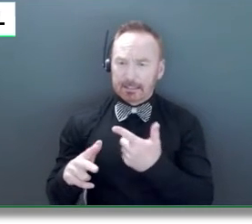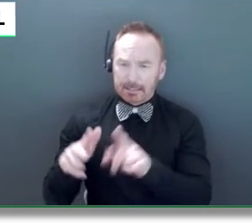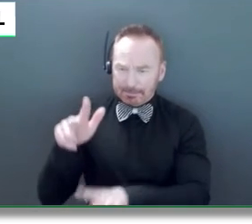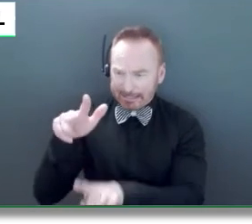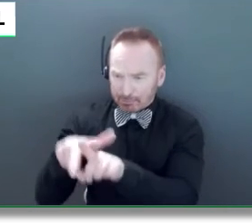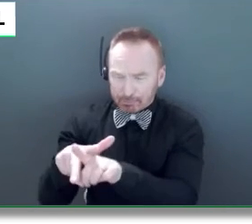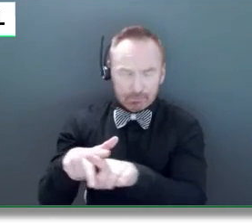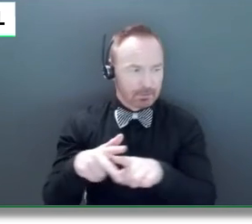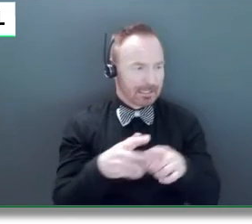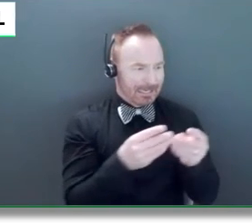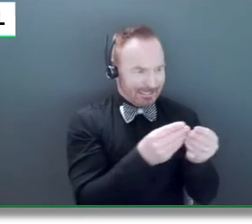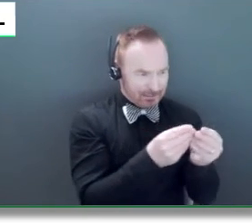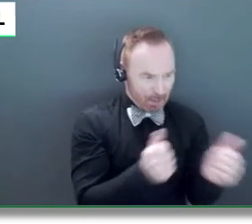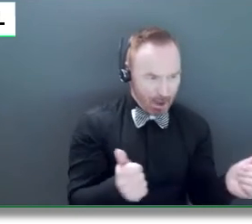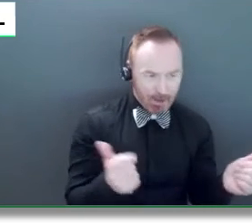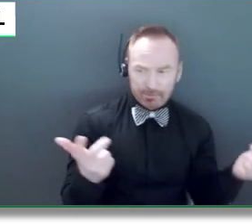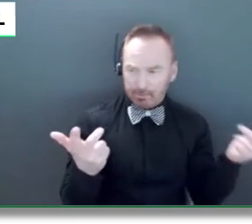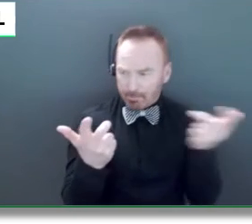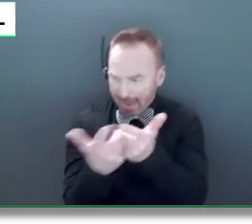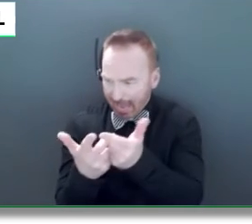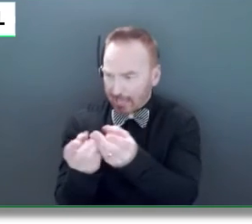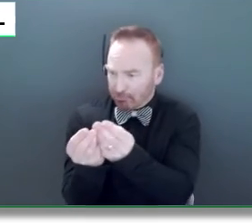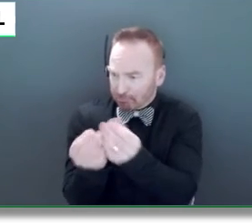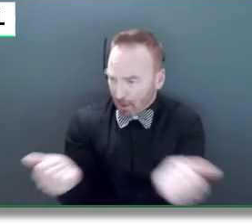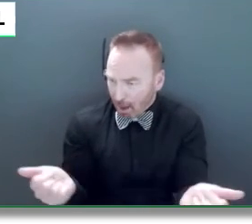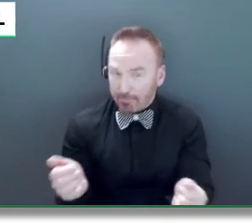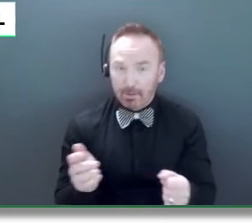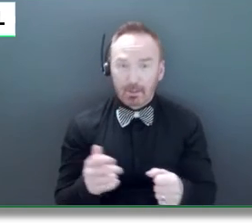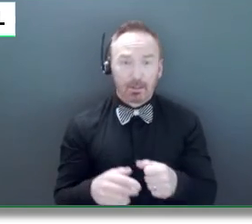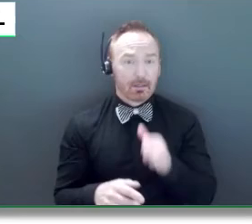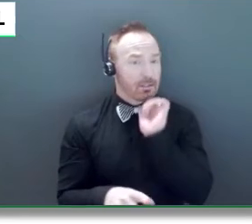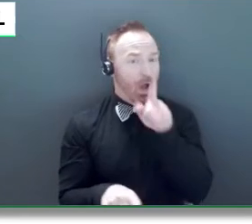working on this panel right now um but the more we can open up to find